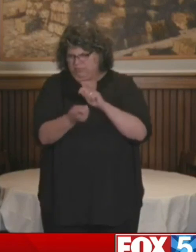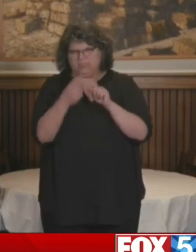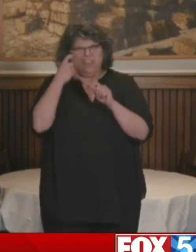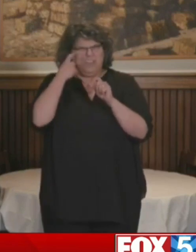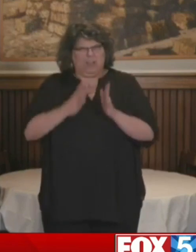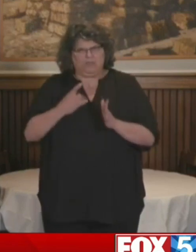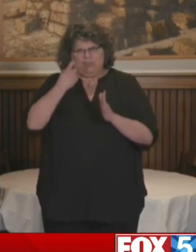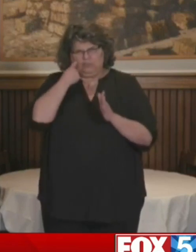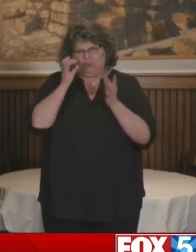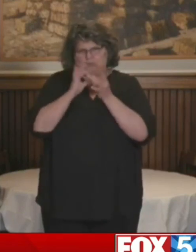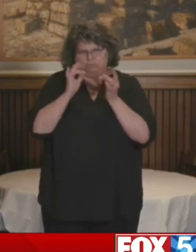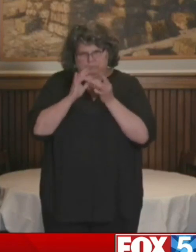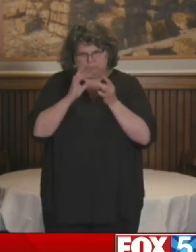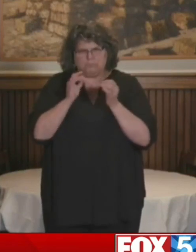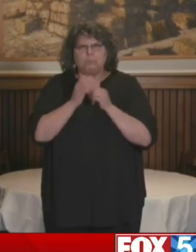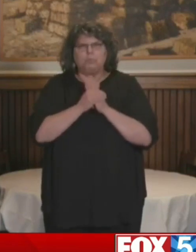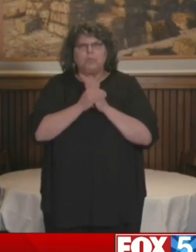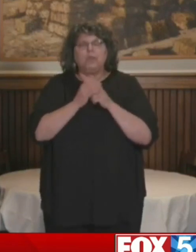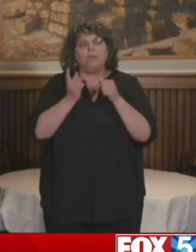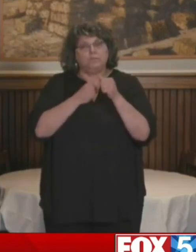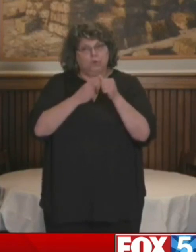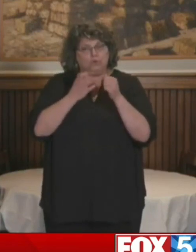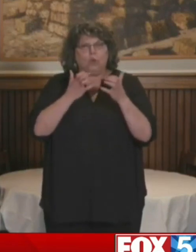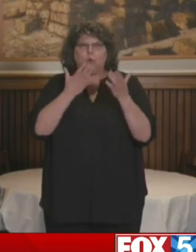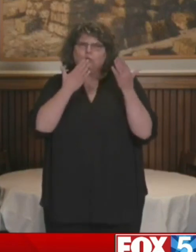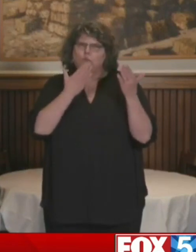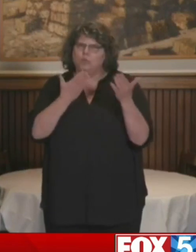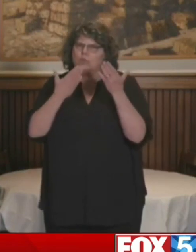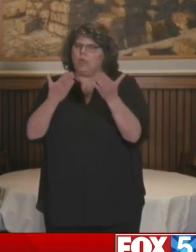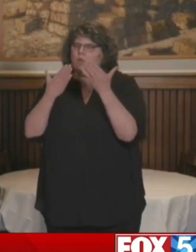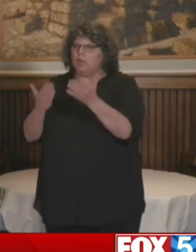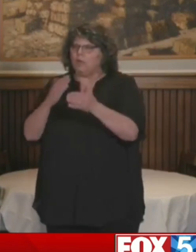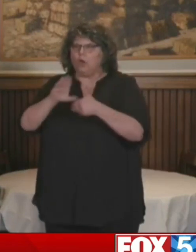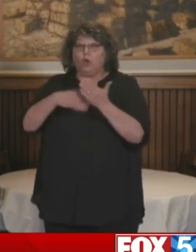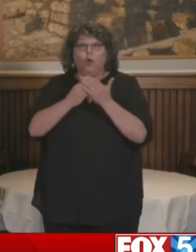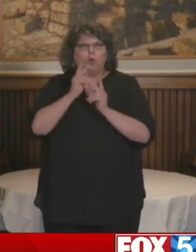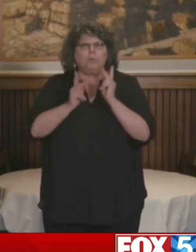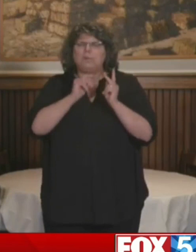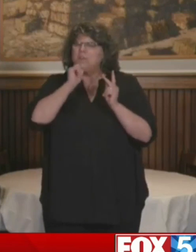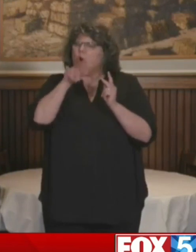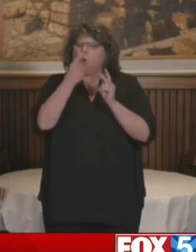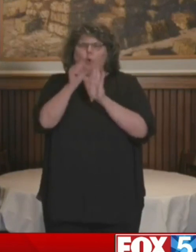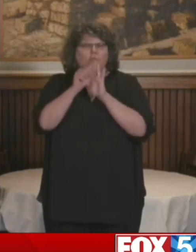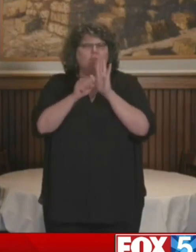TO BE HERE TODAY TO DISCUSS THE CHANGE TO OUR COUNTY VARIANCE THAT THE GOVERNOR BEGAN TO OUTLINE FOR US.